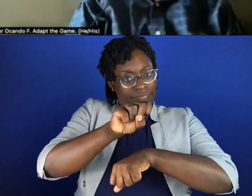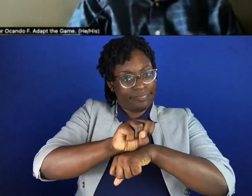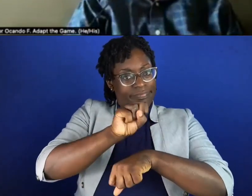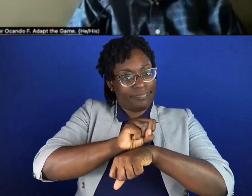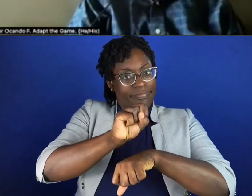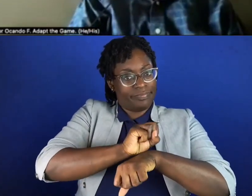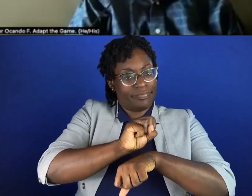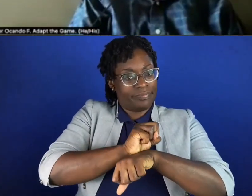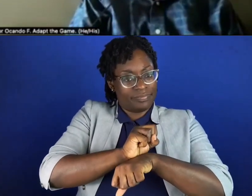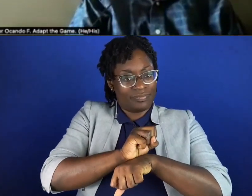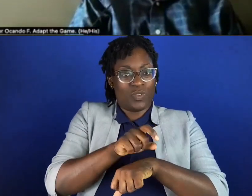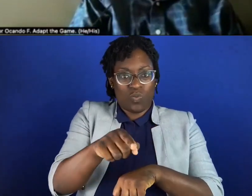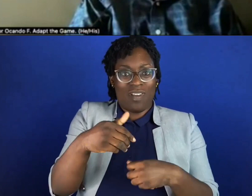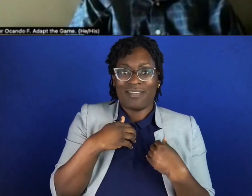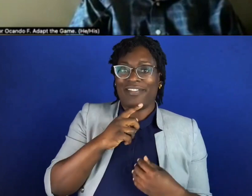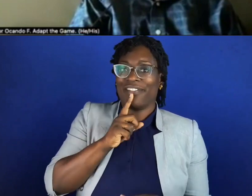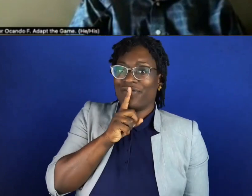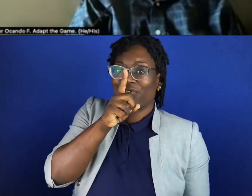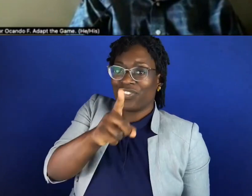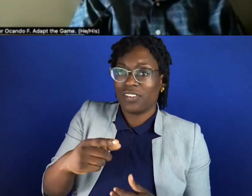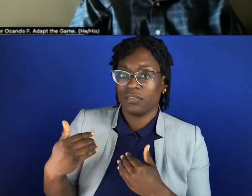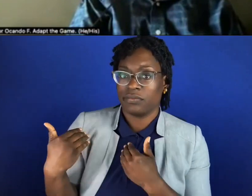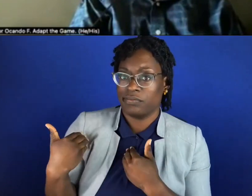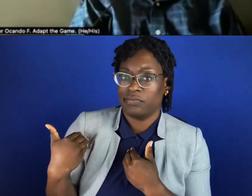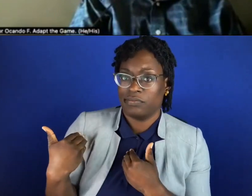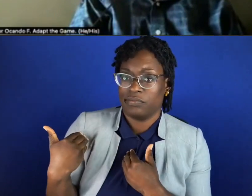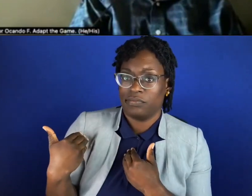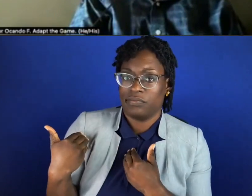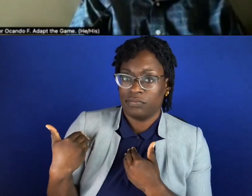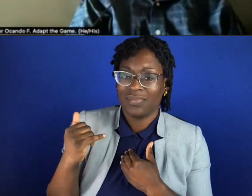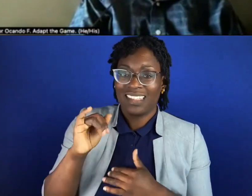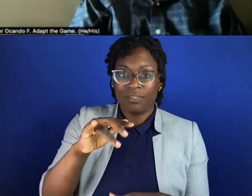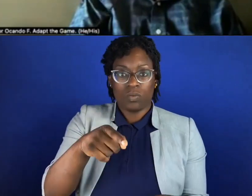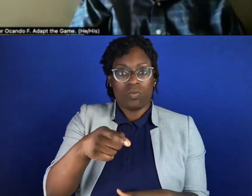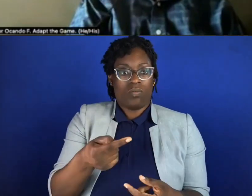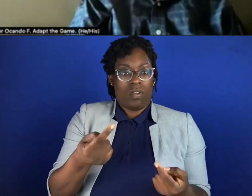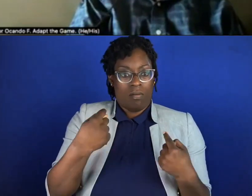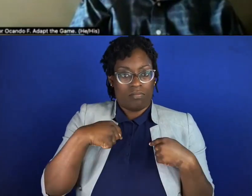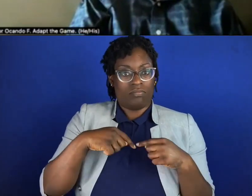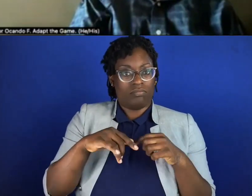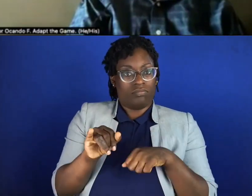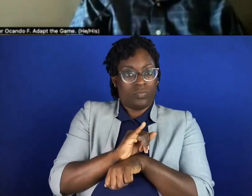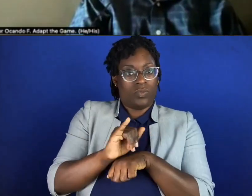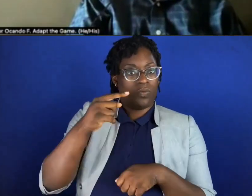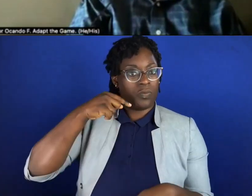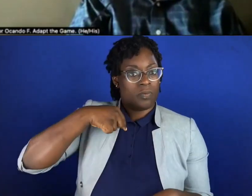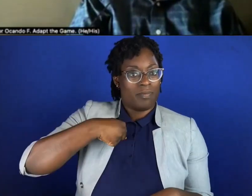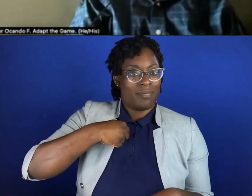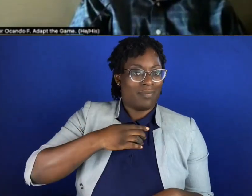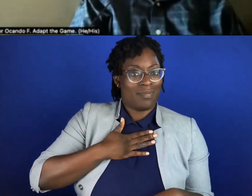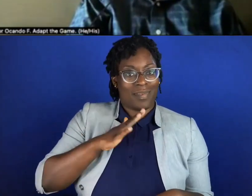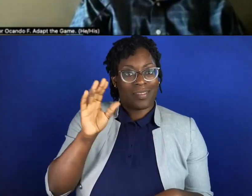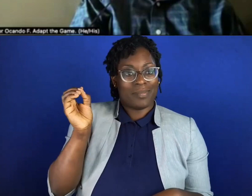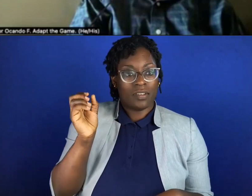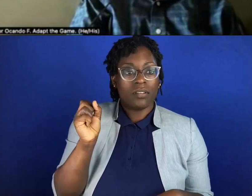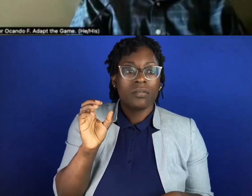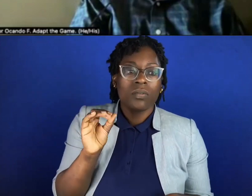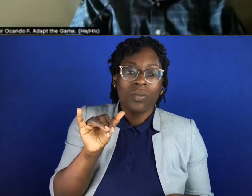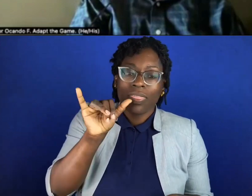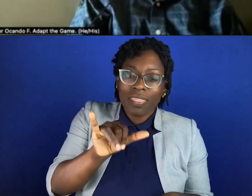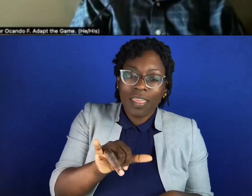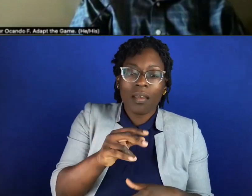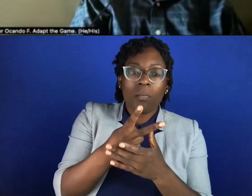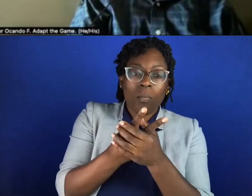I hire them as employees as well as other people with disabilities that come to me for